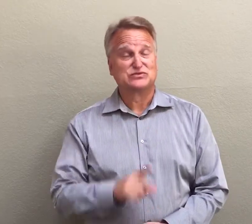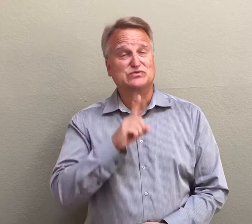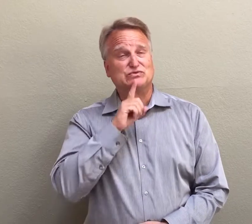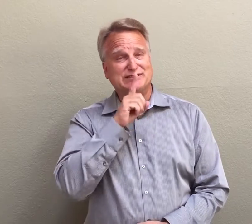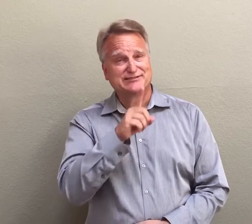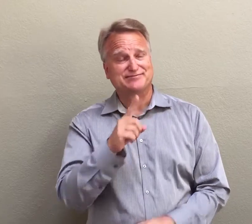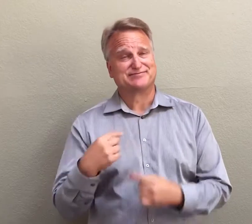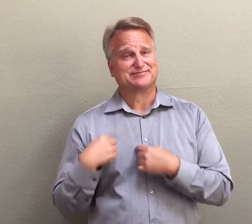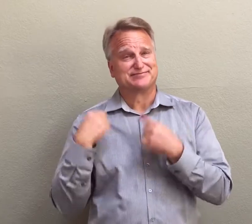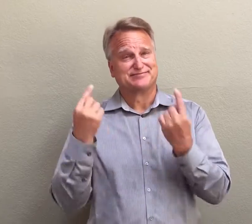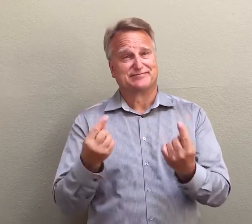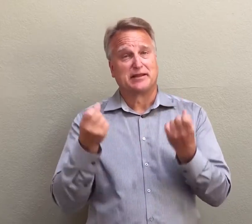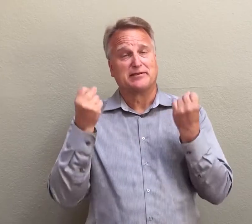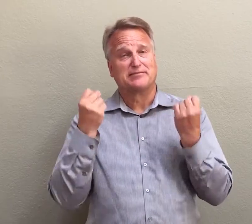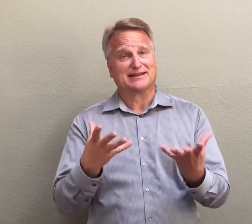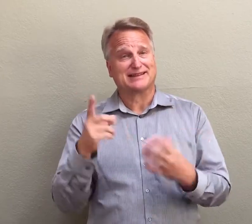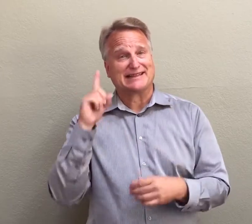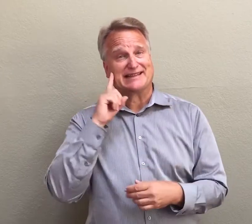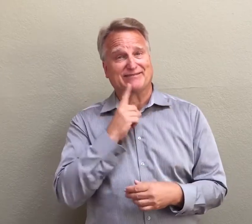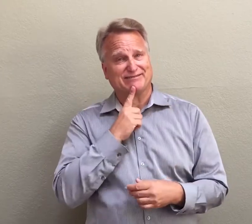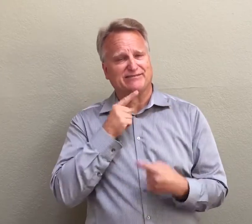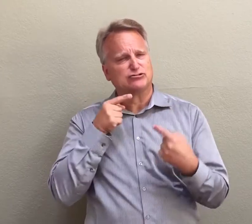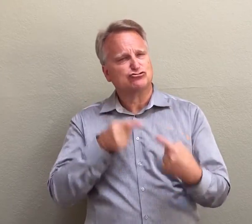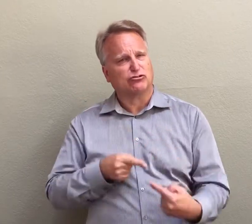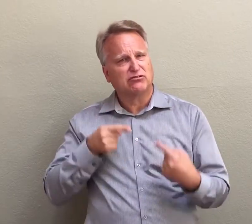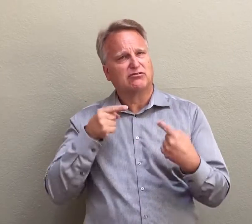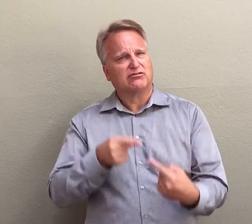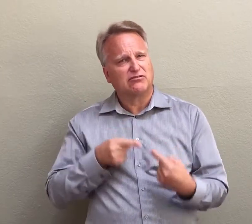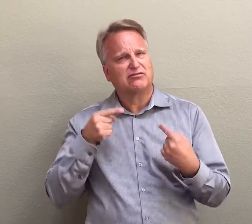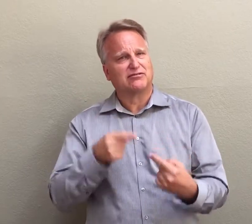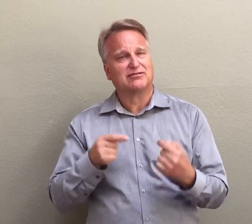Deaf people often struggle in interpreting situations and